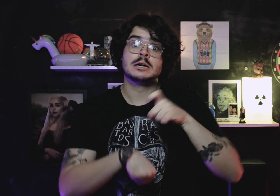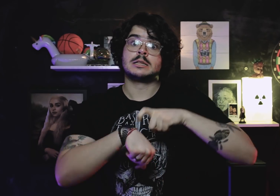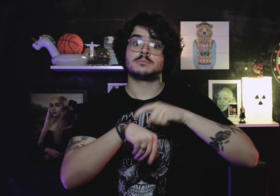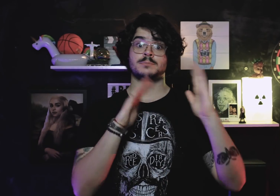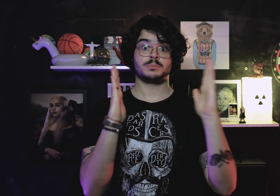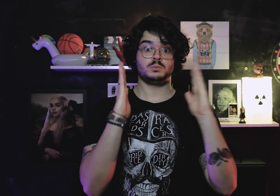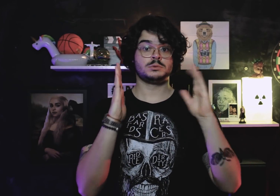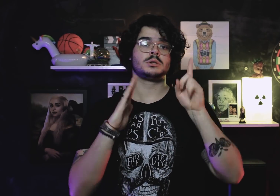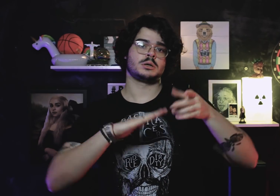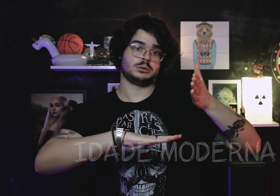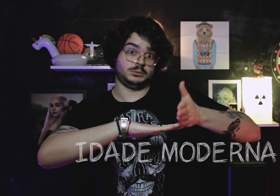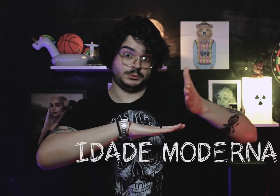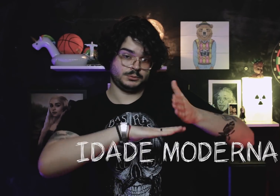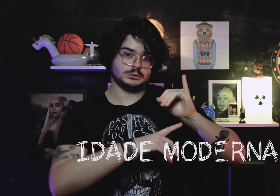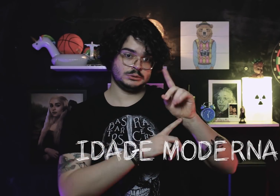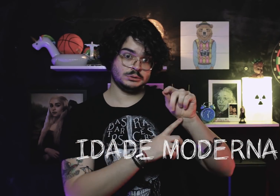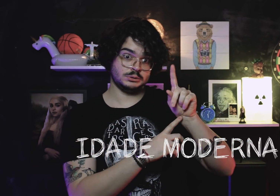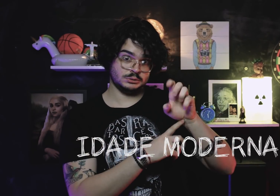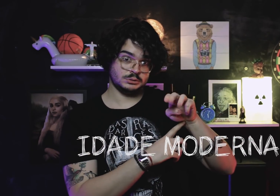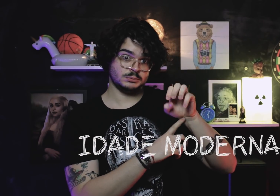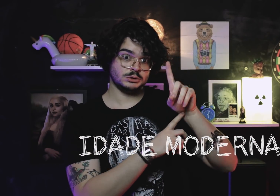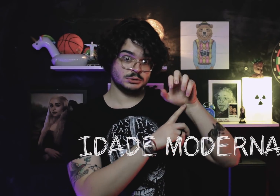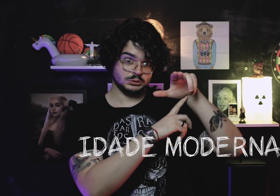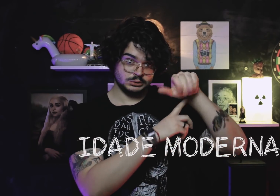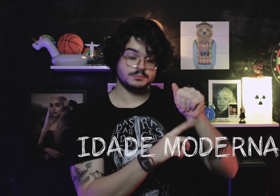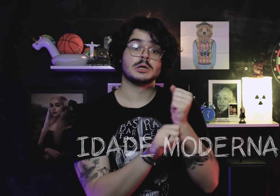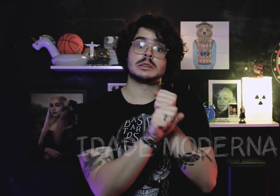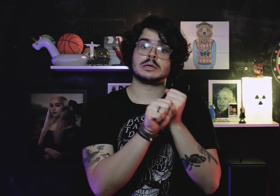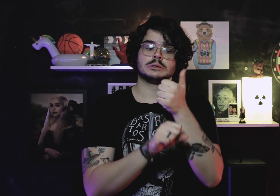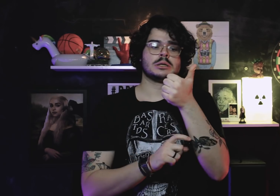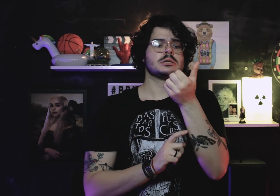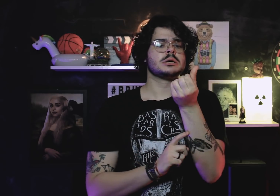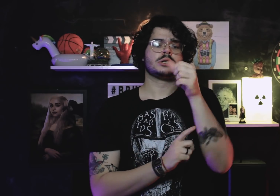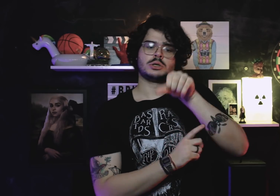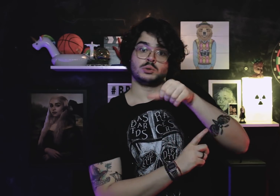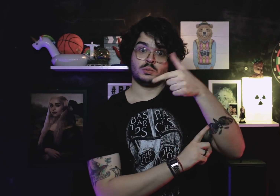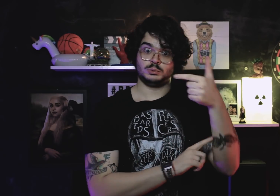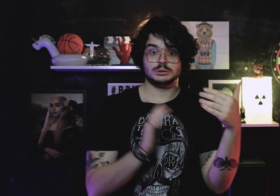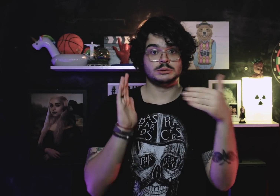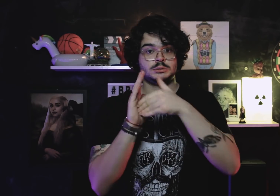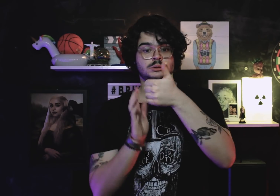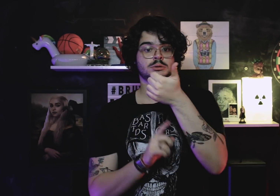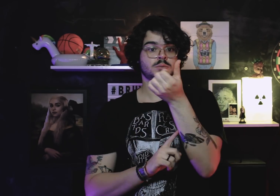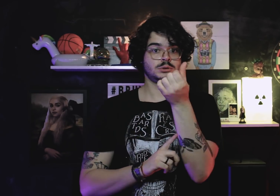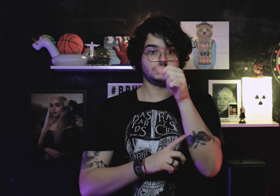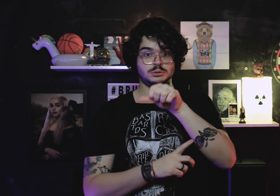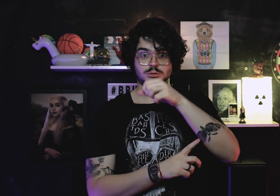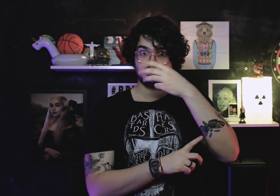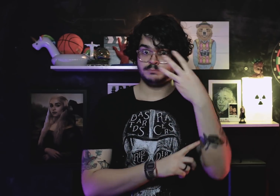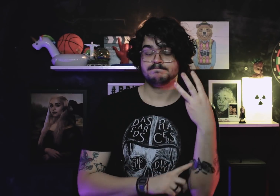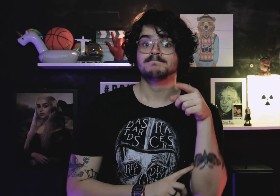which occurred during the Modern Age between 1692 and 1693,